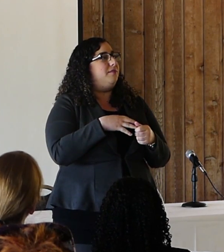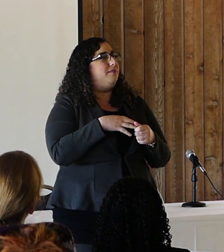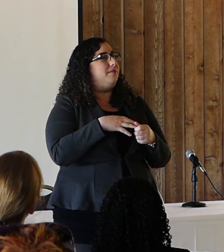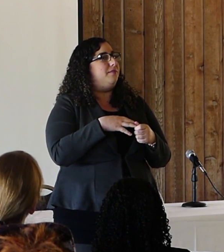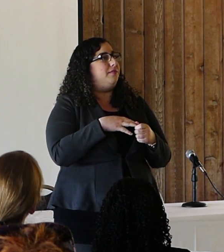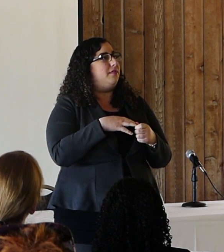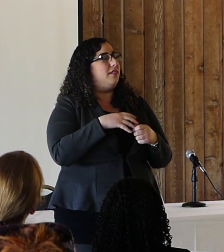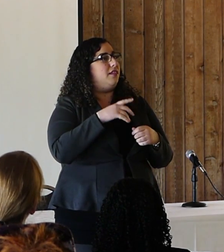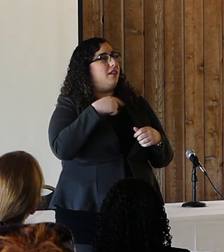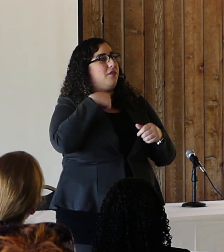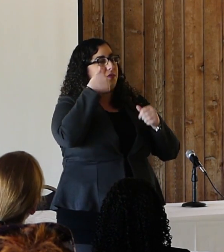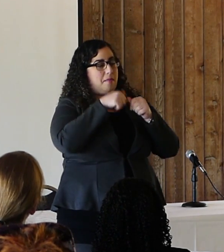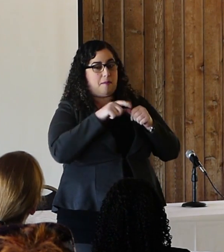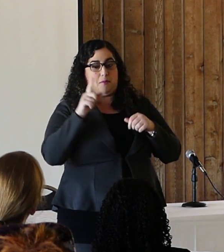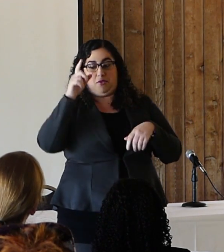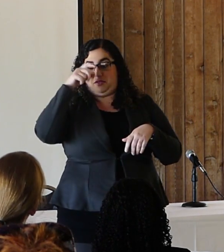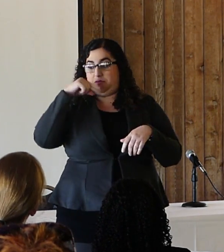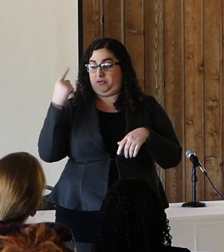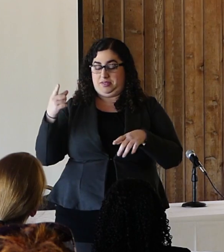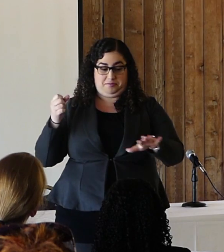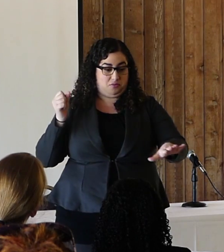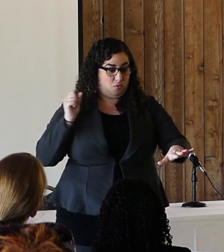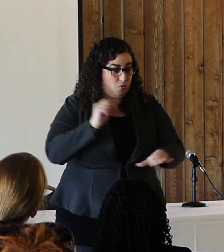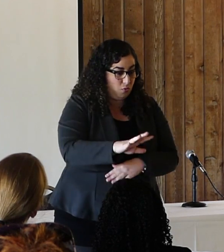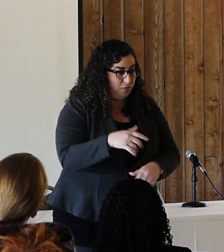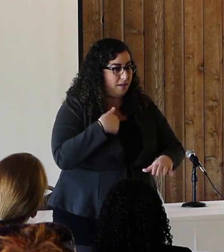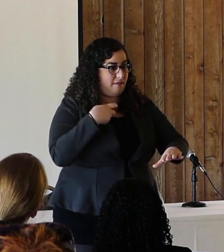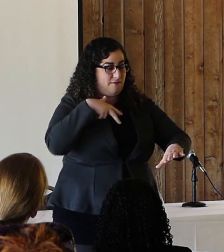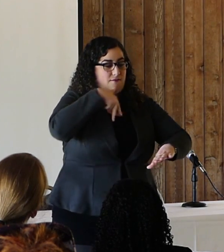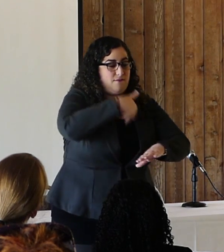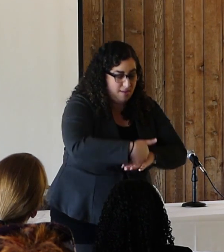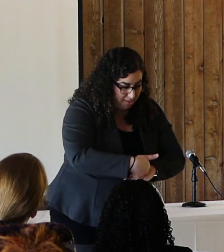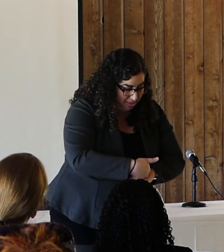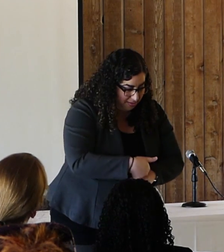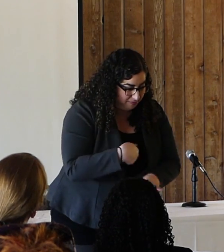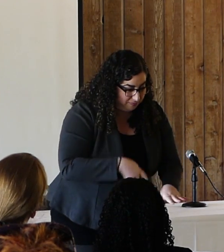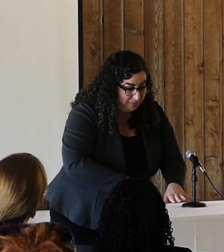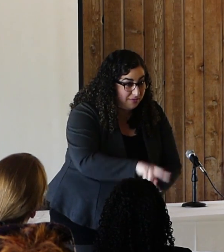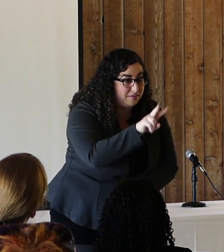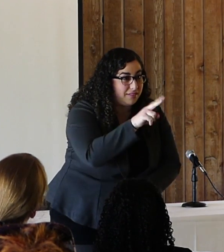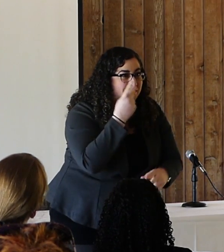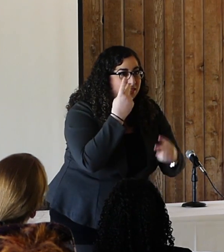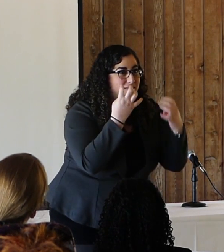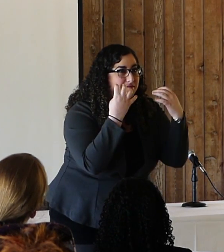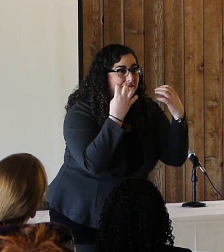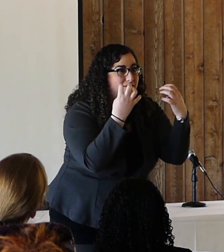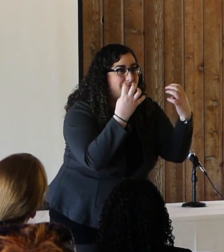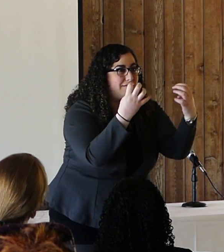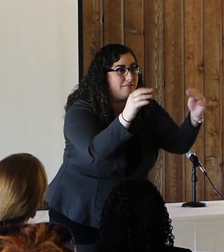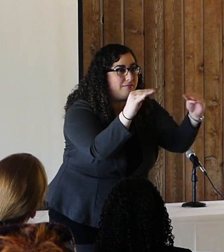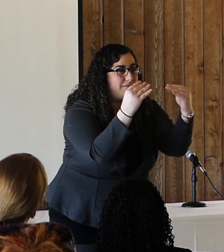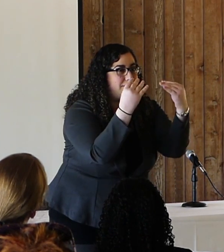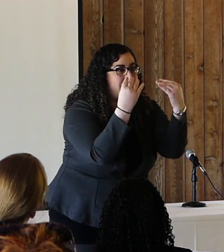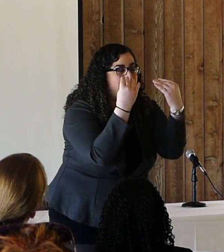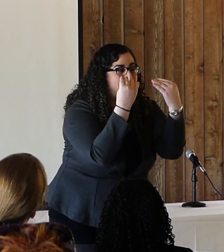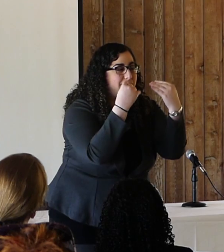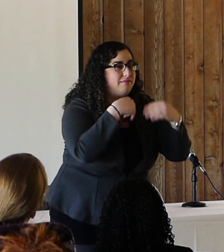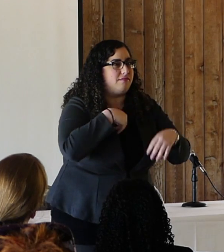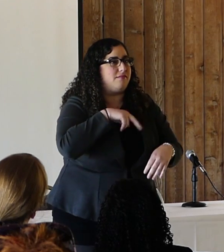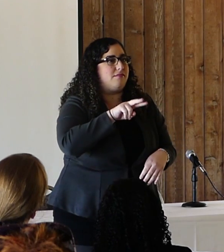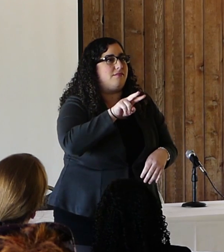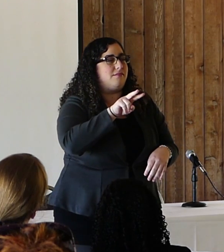awkward I started to cry. At that moment. I remember the priest throwing